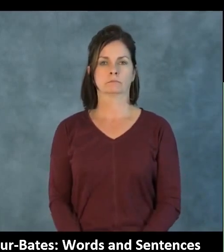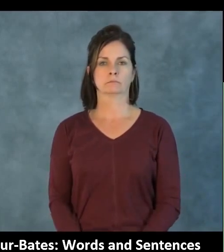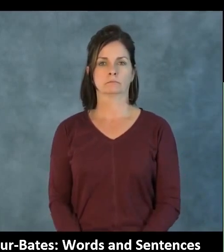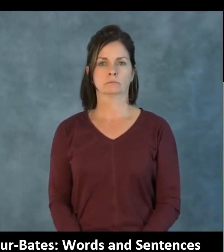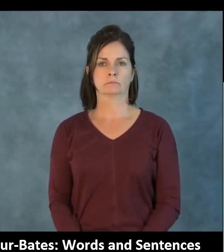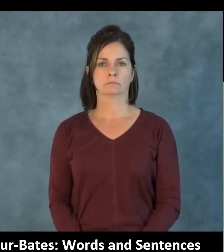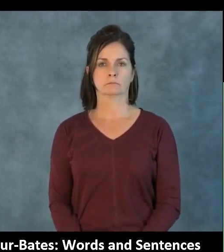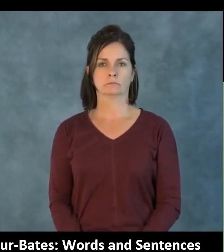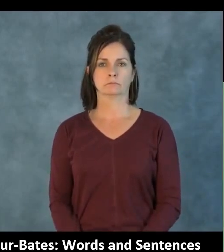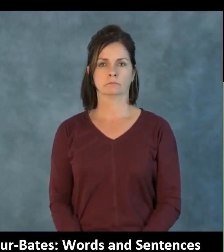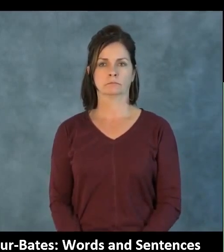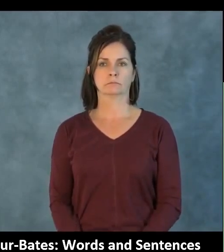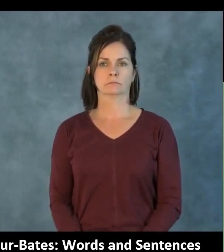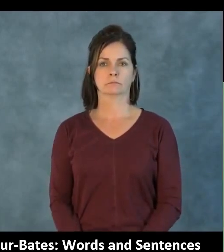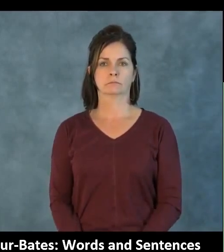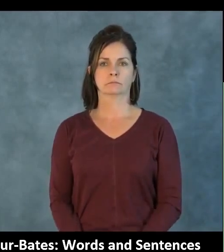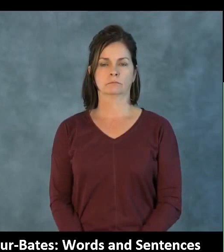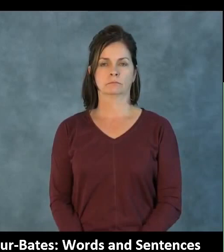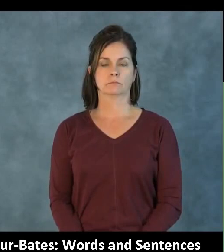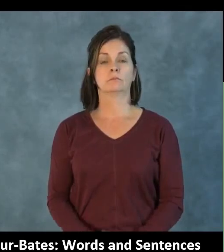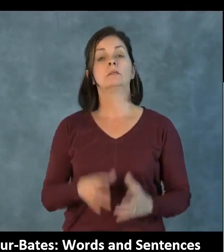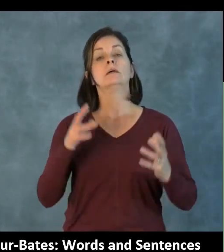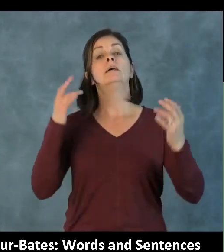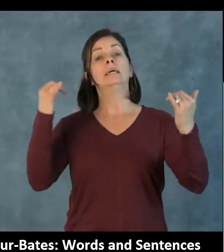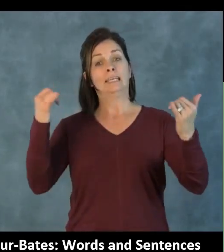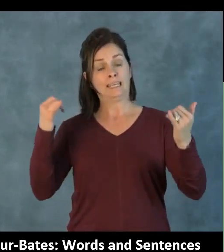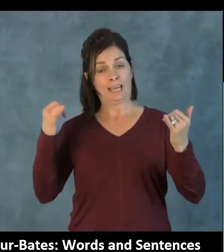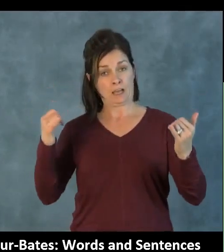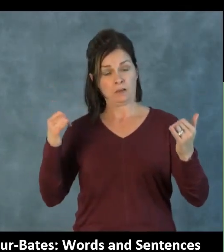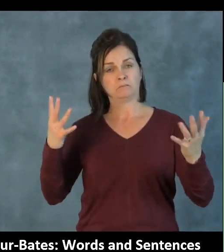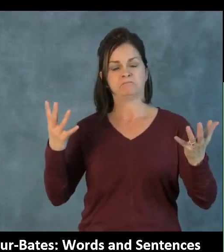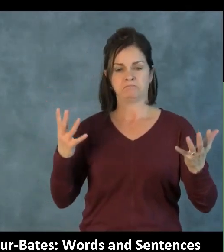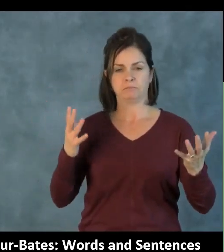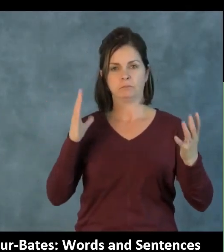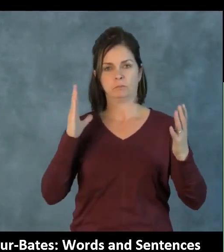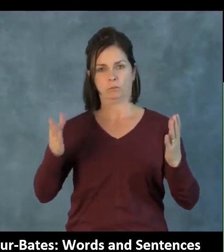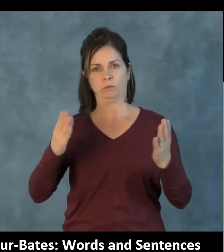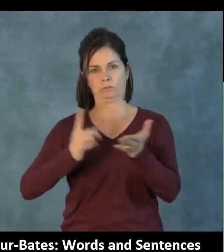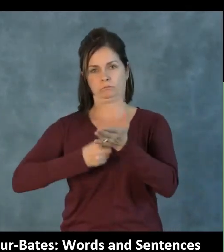The next thing that we're going to look at are some tables that will help you interpret